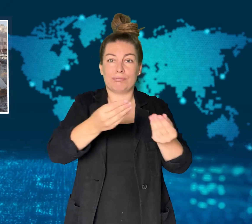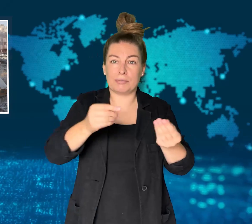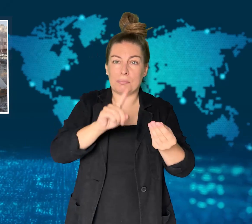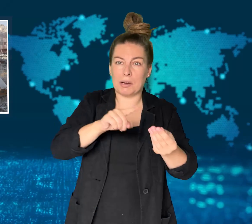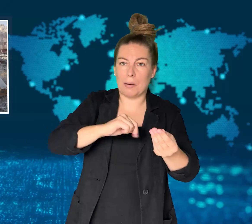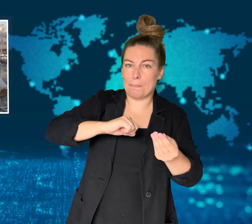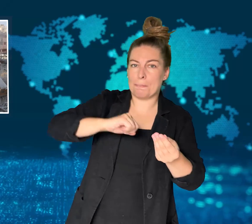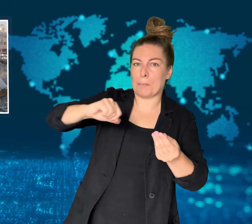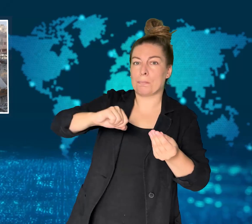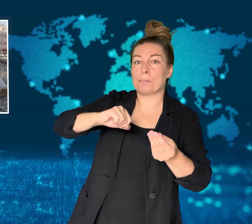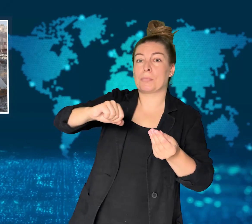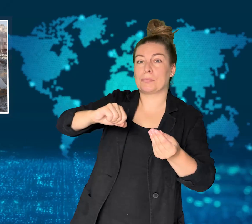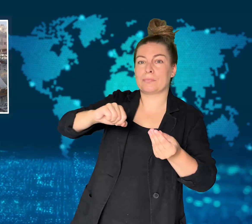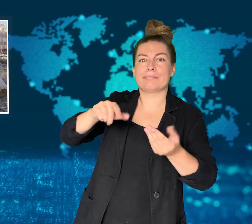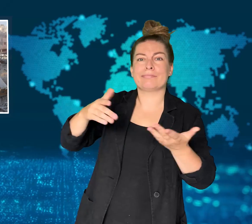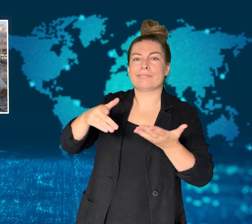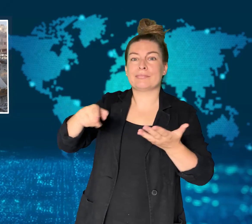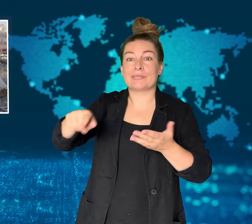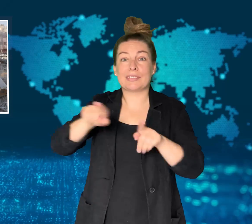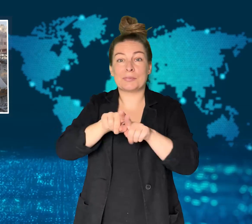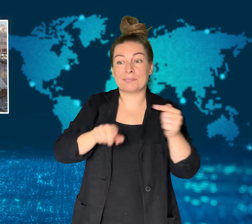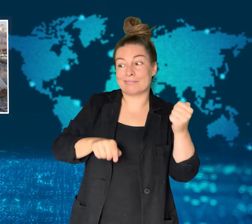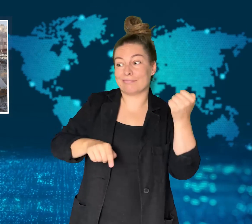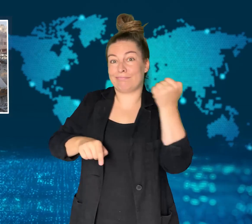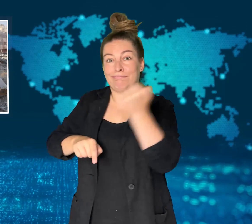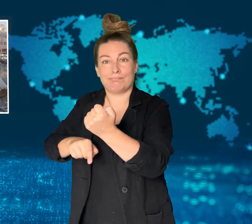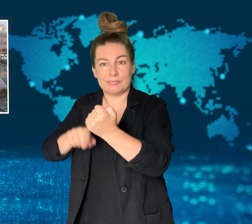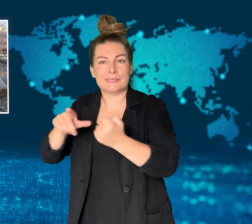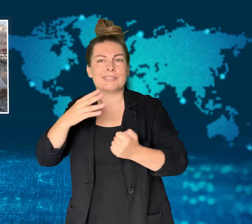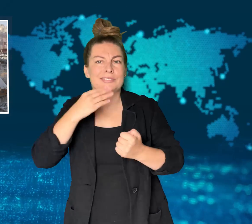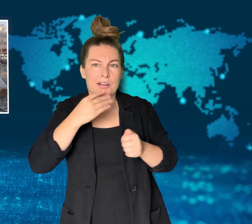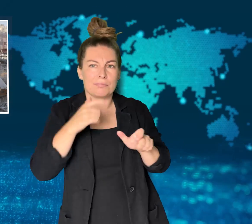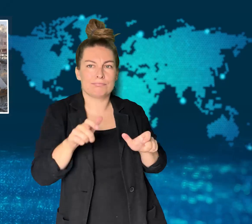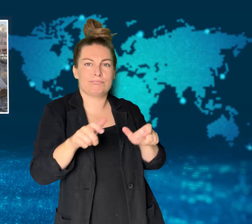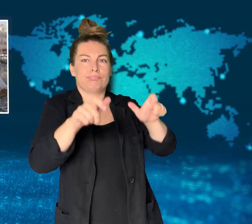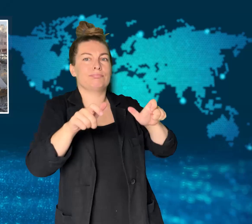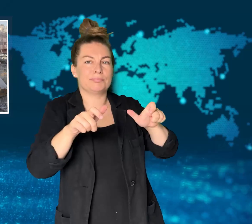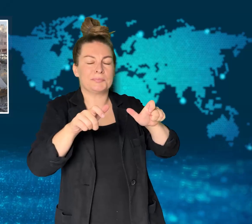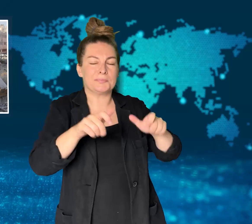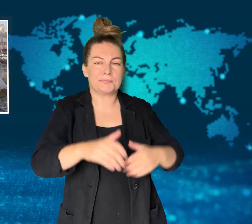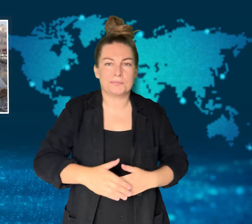As some celebrate the "crushing blows" that targeted Hezbollah